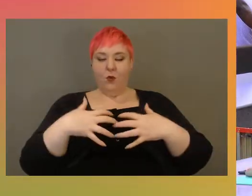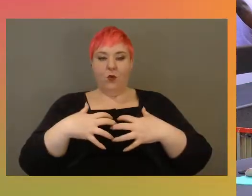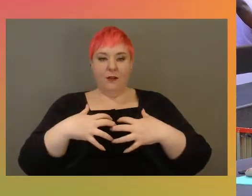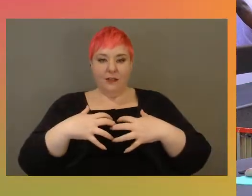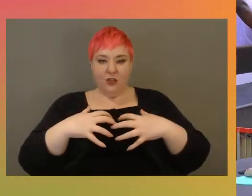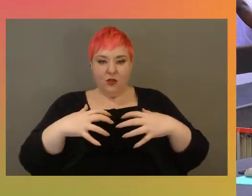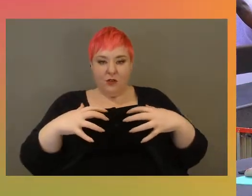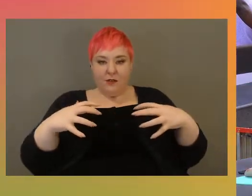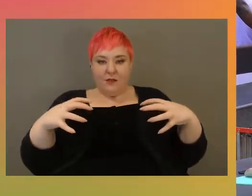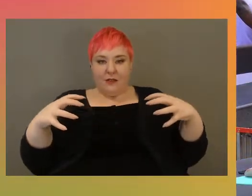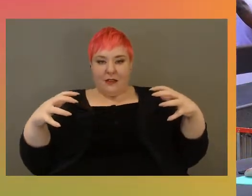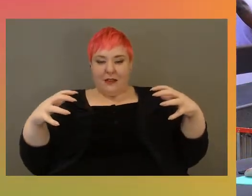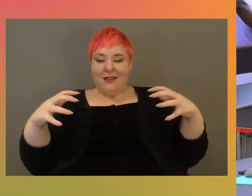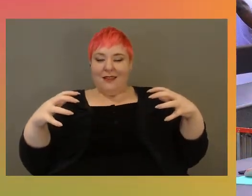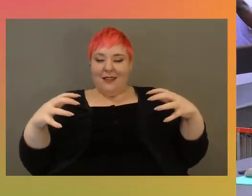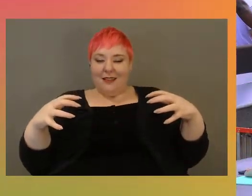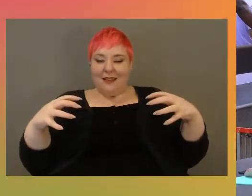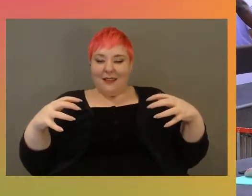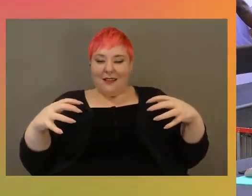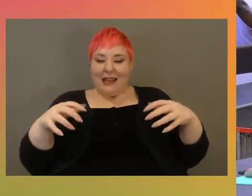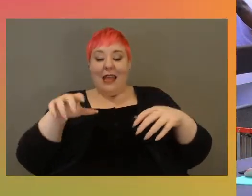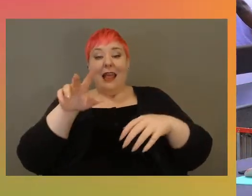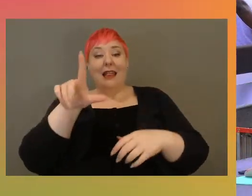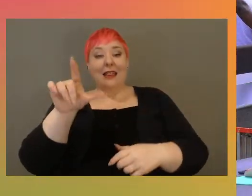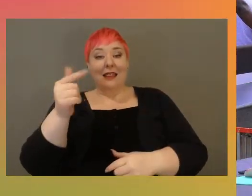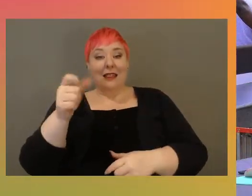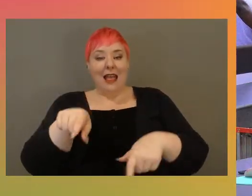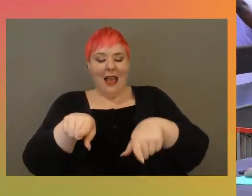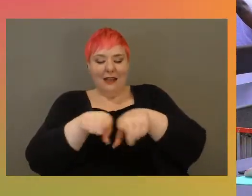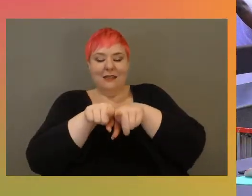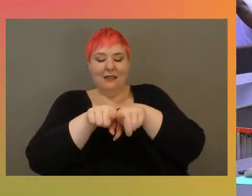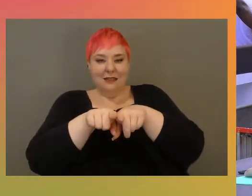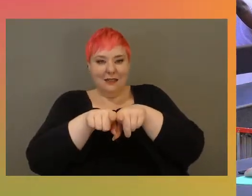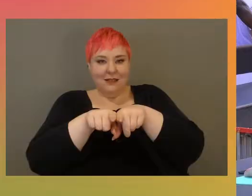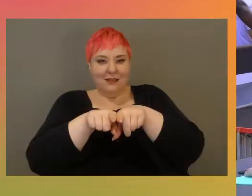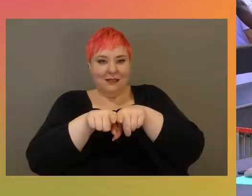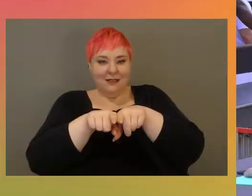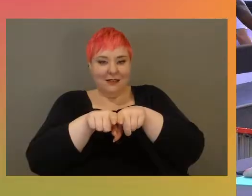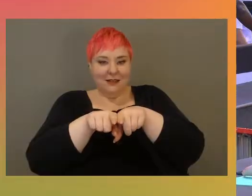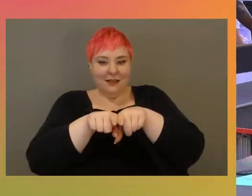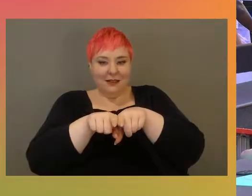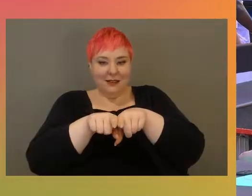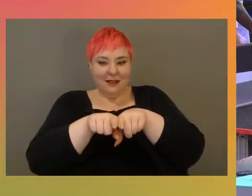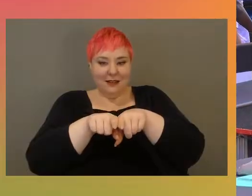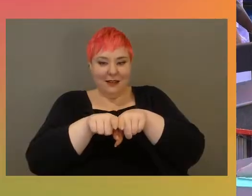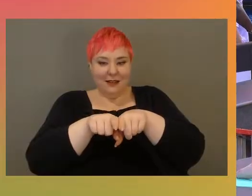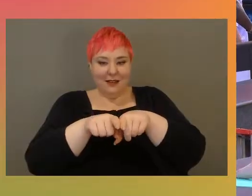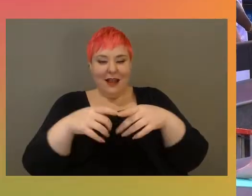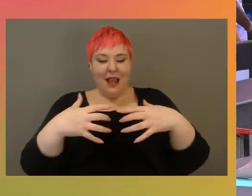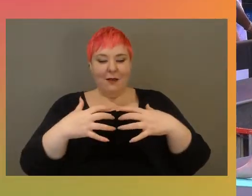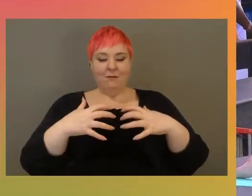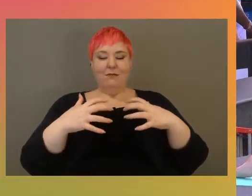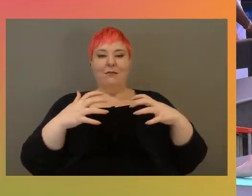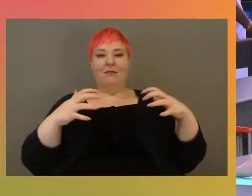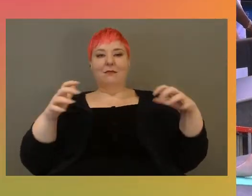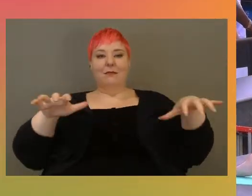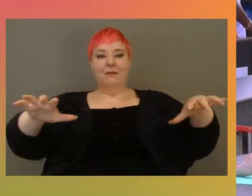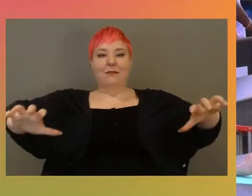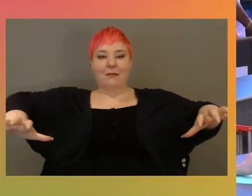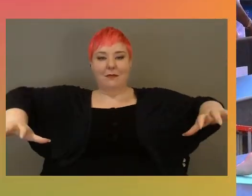INHALE, COME UP ABOUT HALFWAY. BROUGHT IN YOUR CHEST TO YOUR ELBOWS, SUTURE THE LEGS TOGETHER.